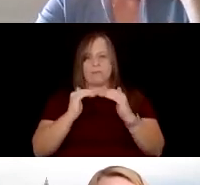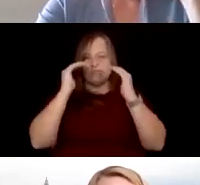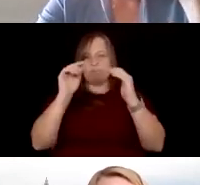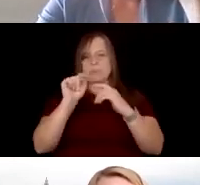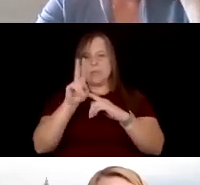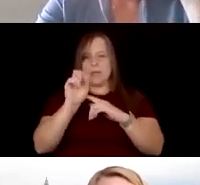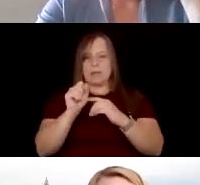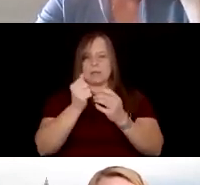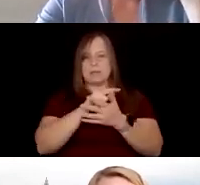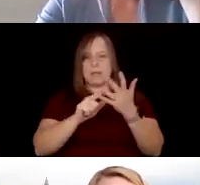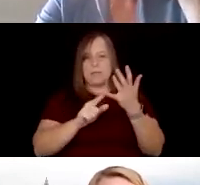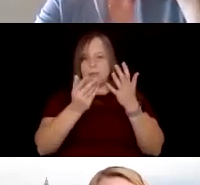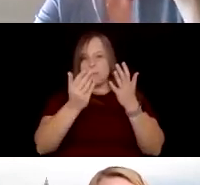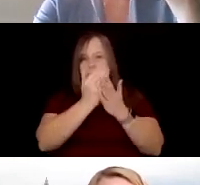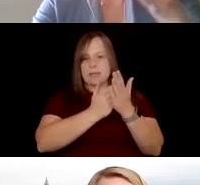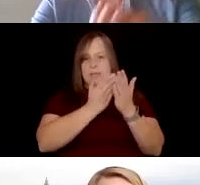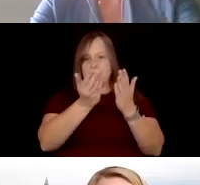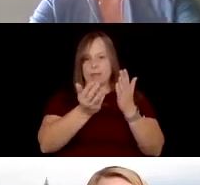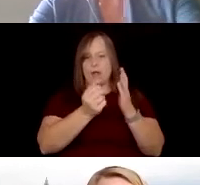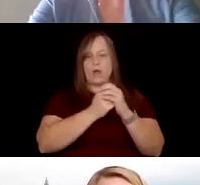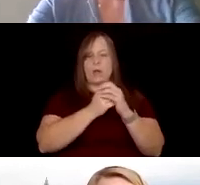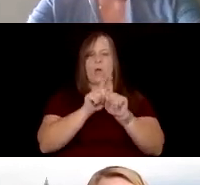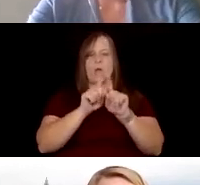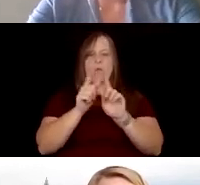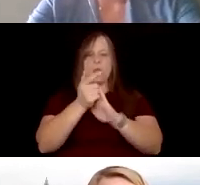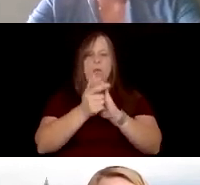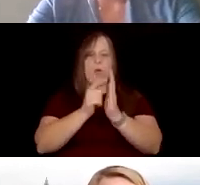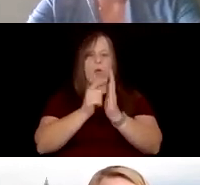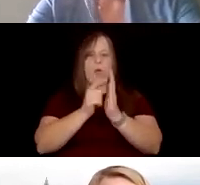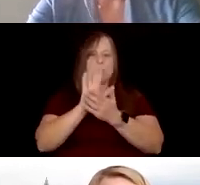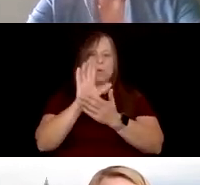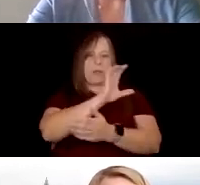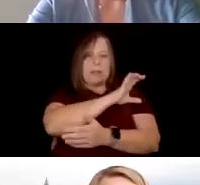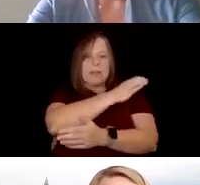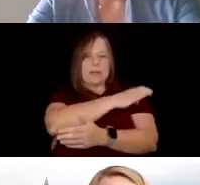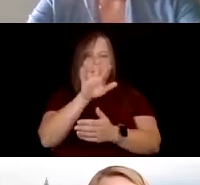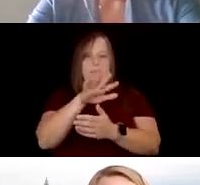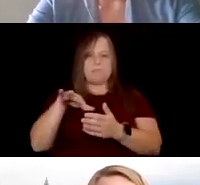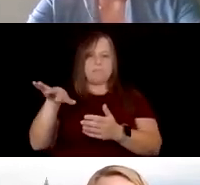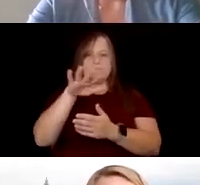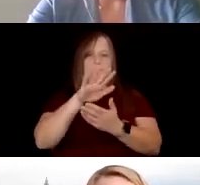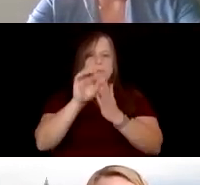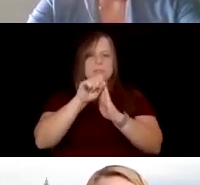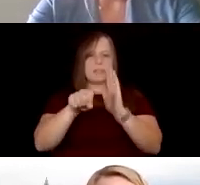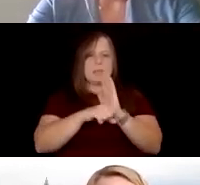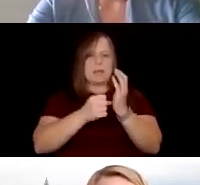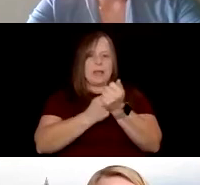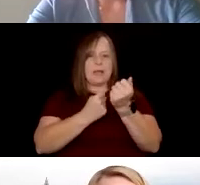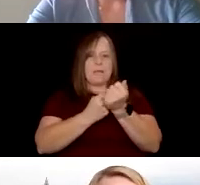Several of them are listed here. There are also law school clinics across the state that provide advocacy and representation